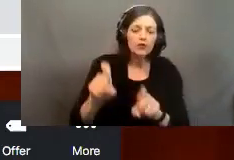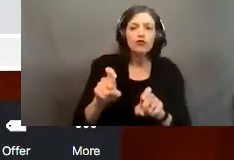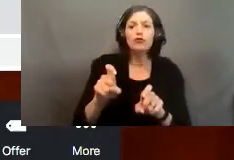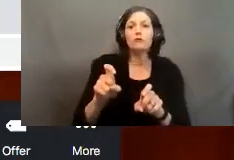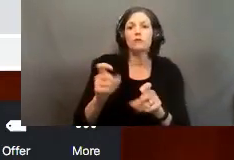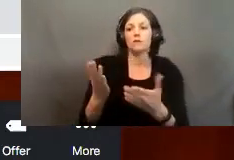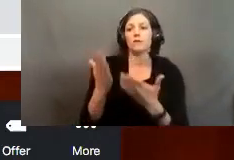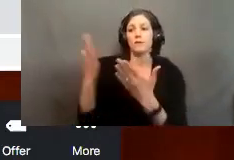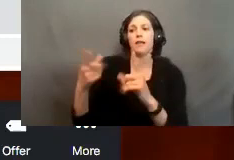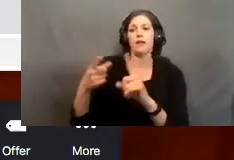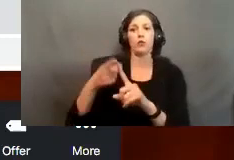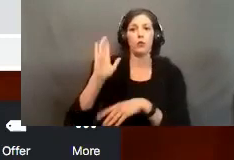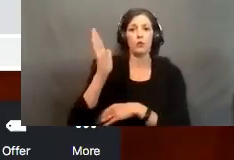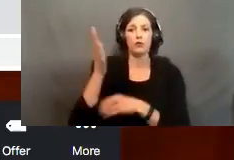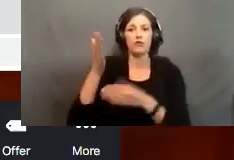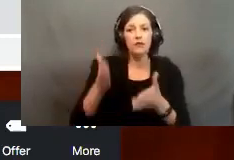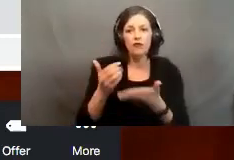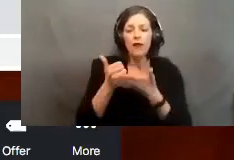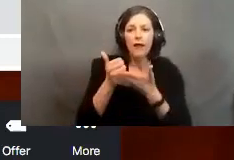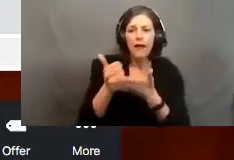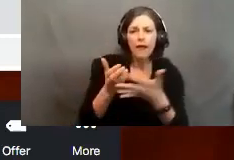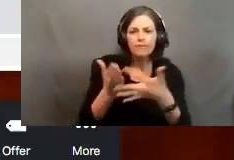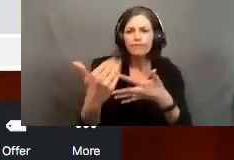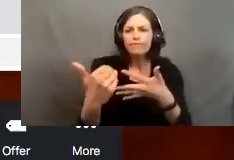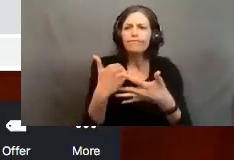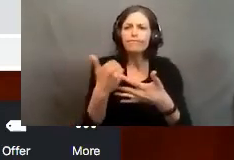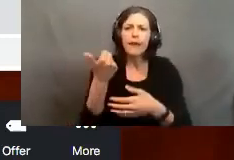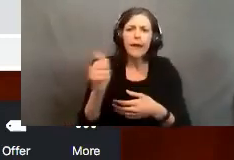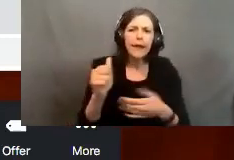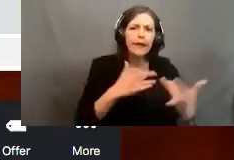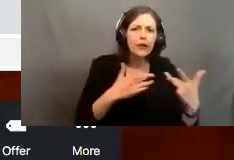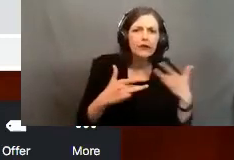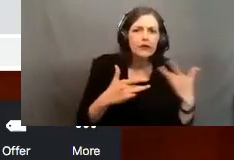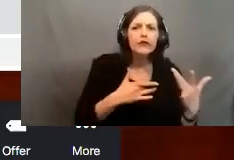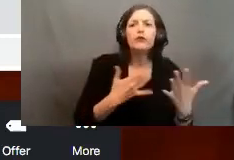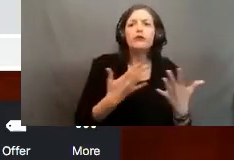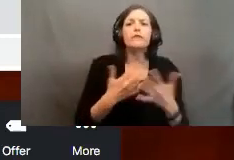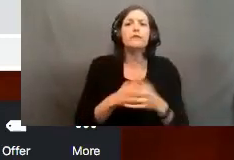12:42:44 and navigate any attendee concerns, as well. If they wanted to